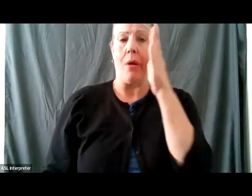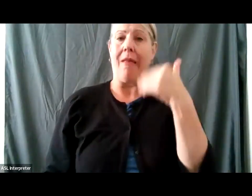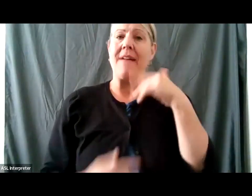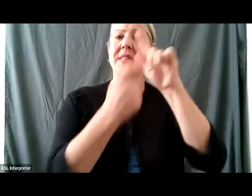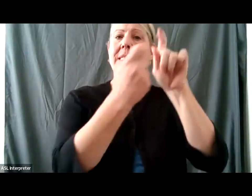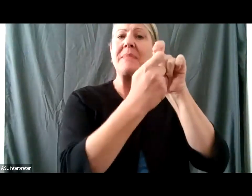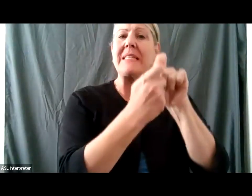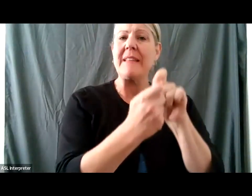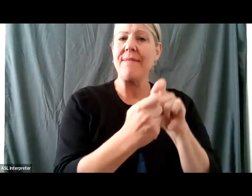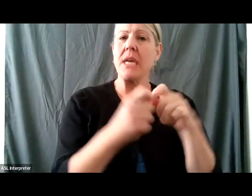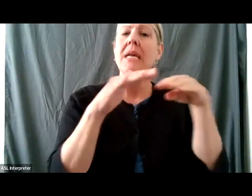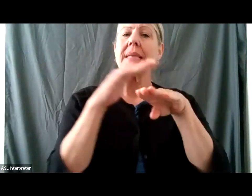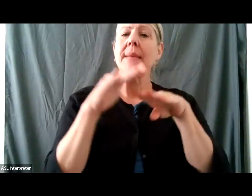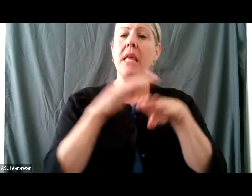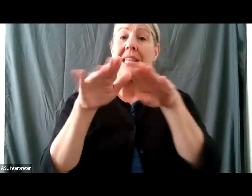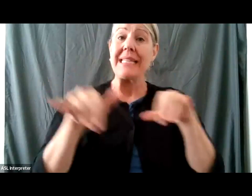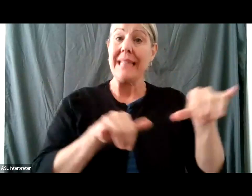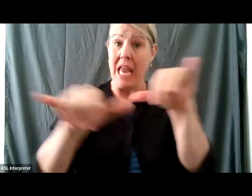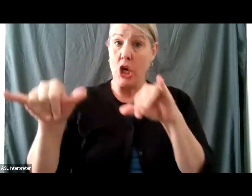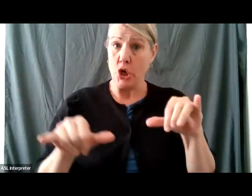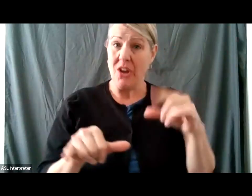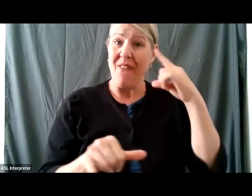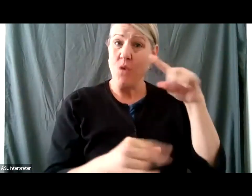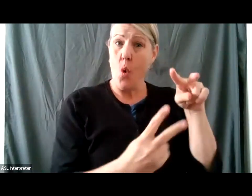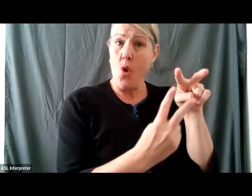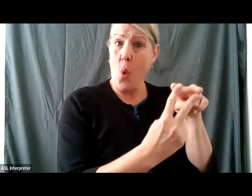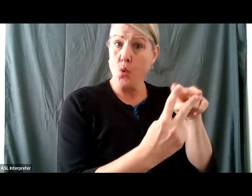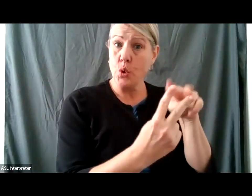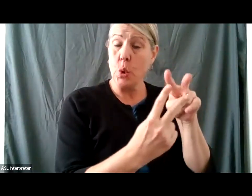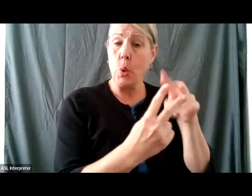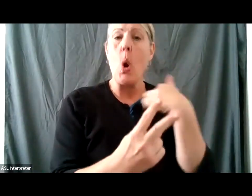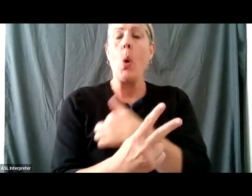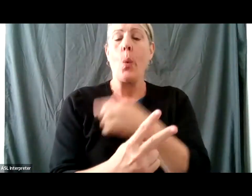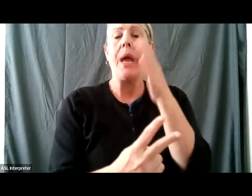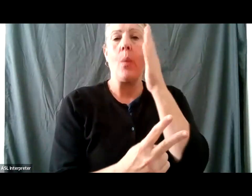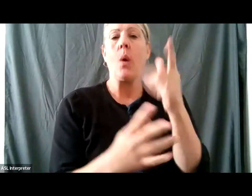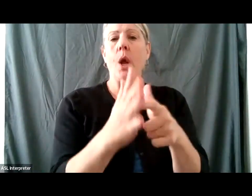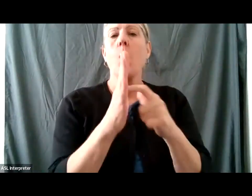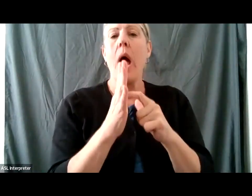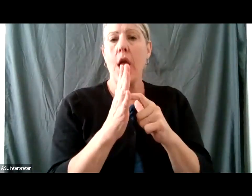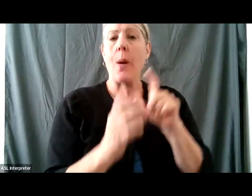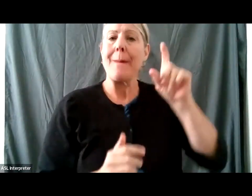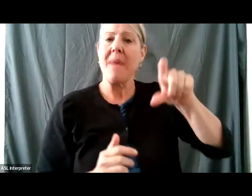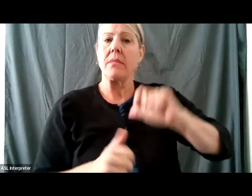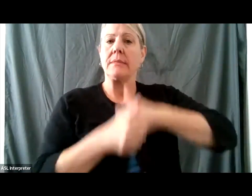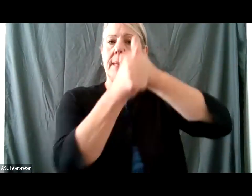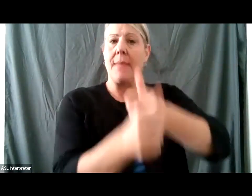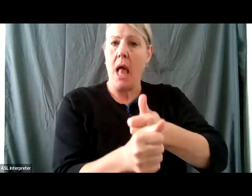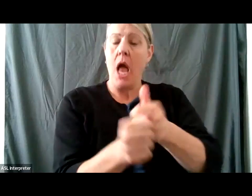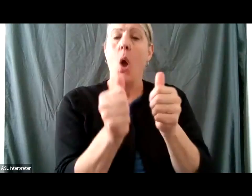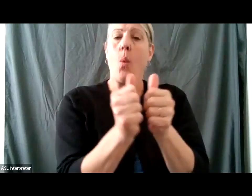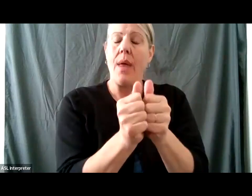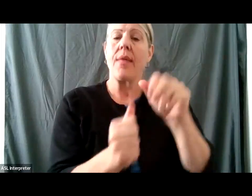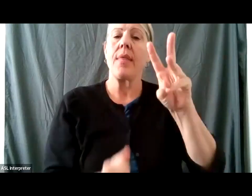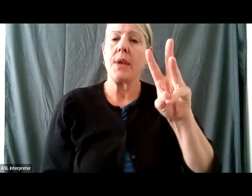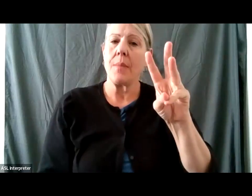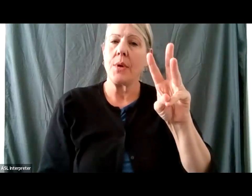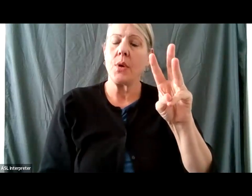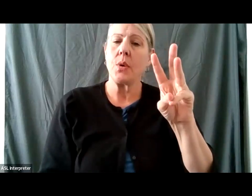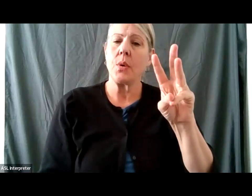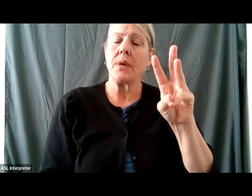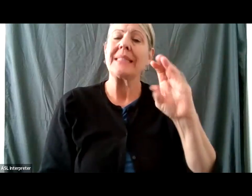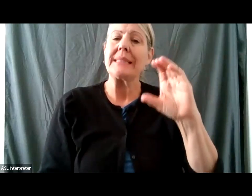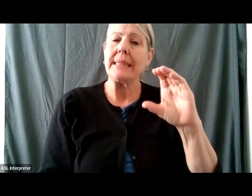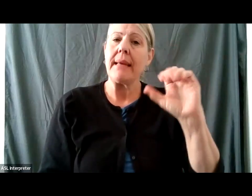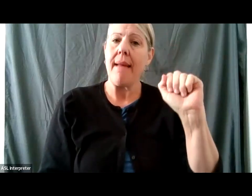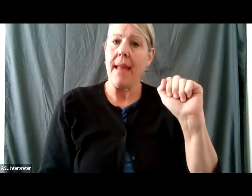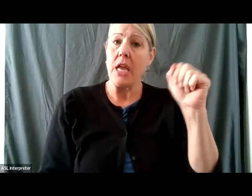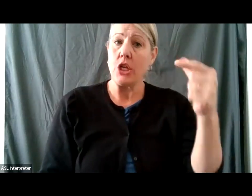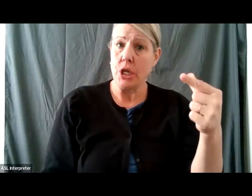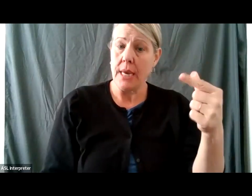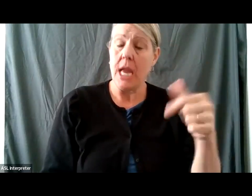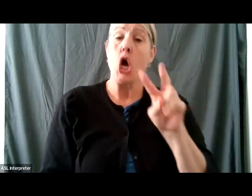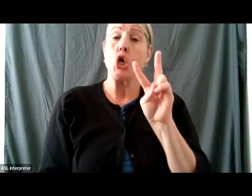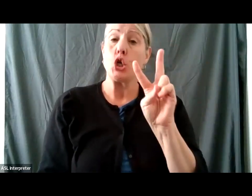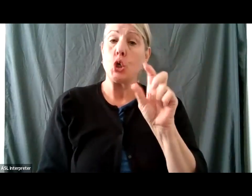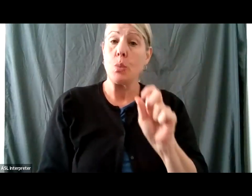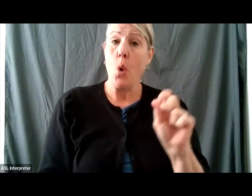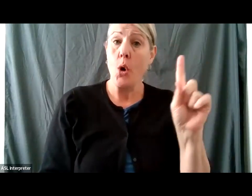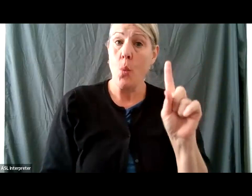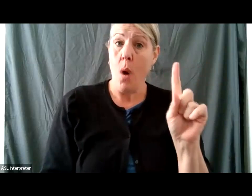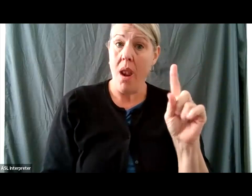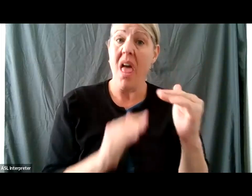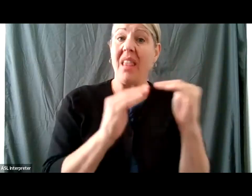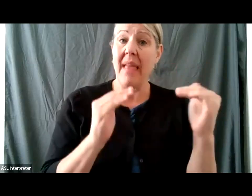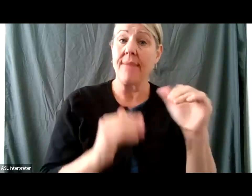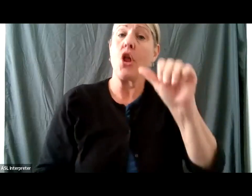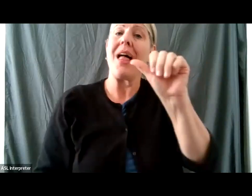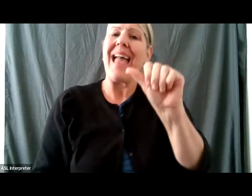So for those, we are proposing that recipients must comply with the WCAG 2.1 Level AA standards.